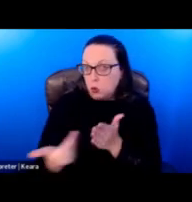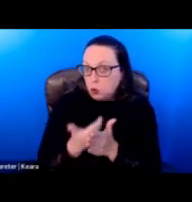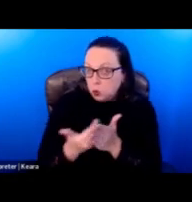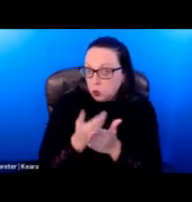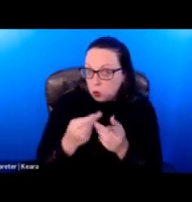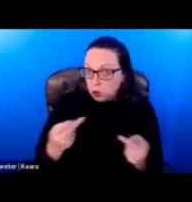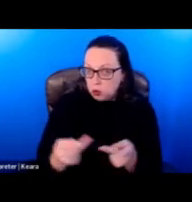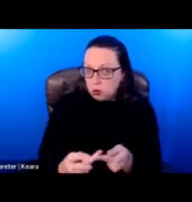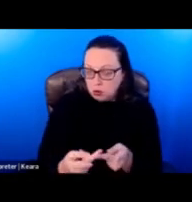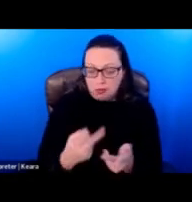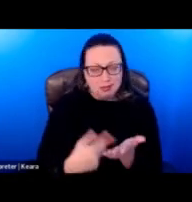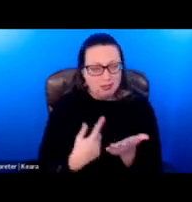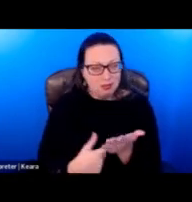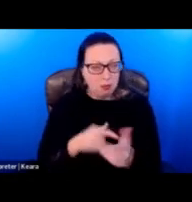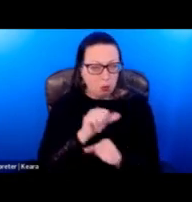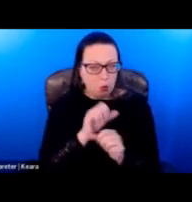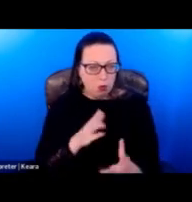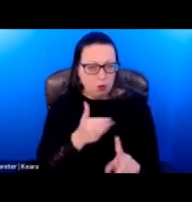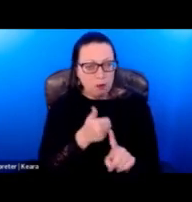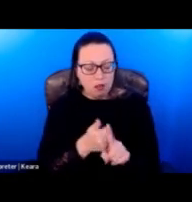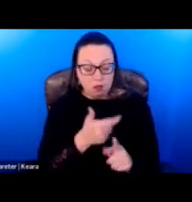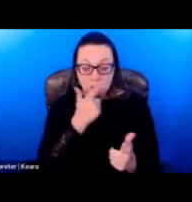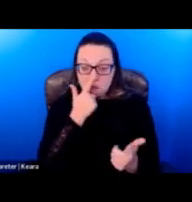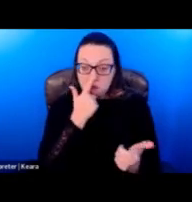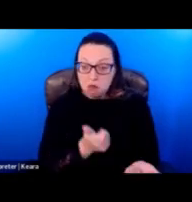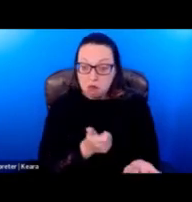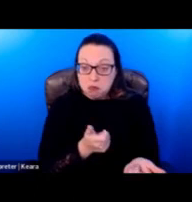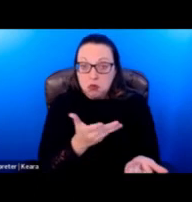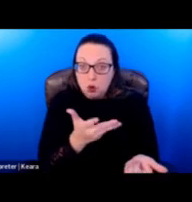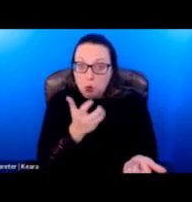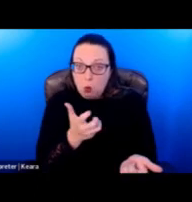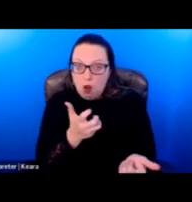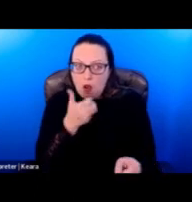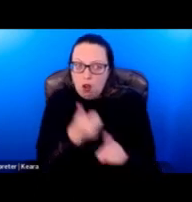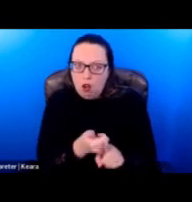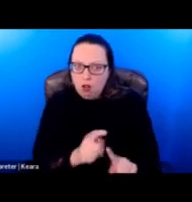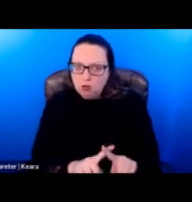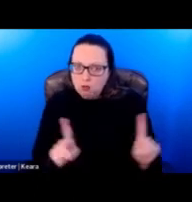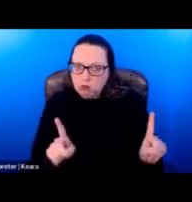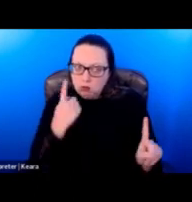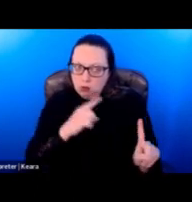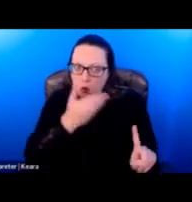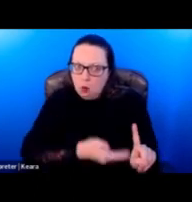employers are very interested in trying to make a difference for a person who's sustained a brain